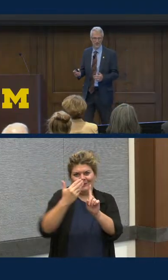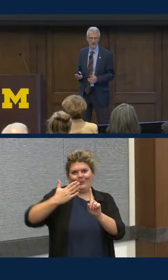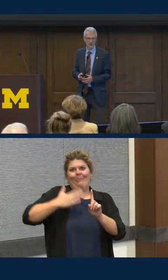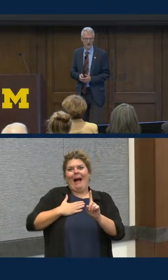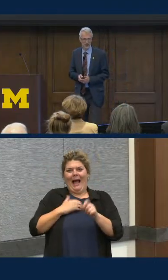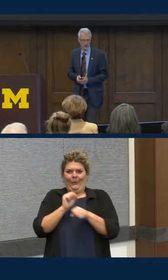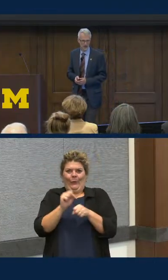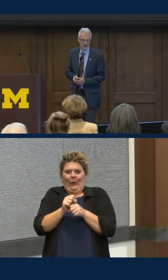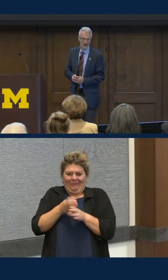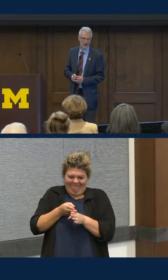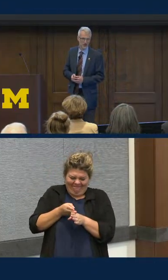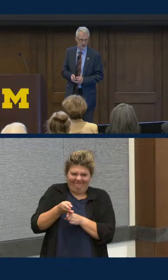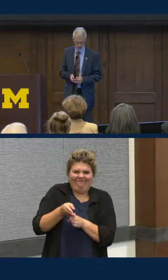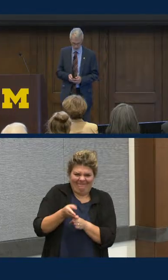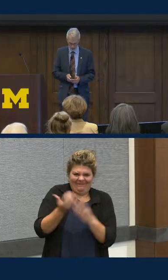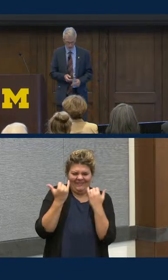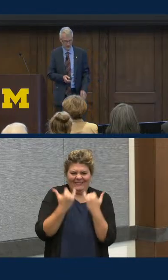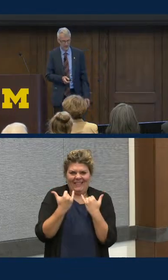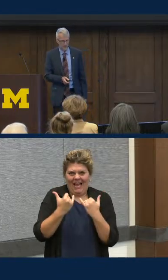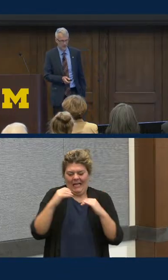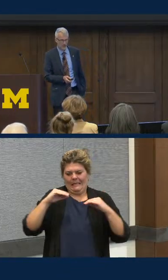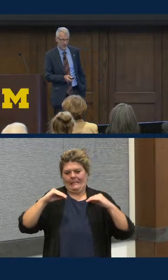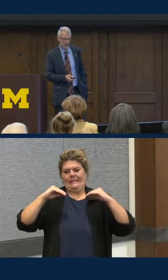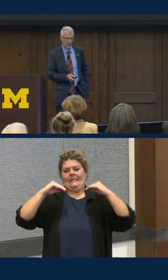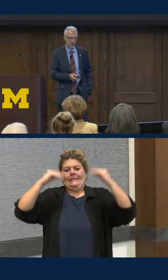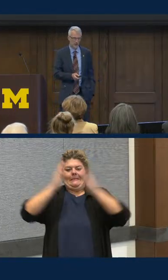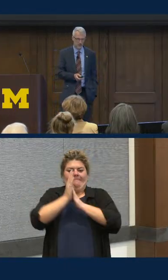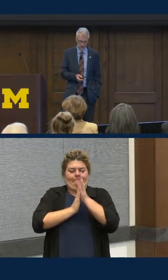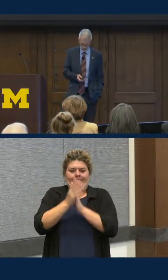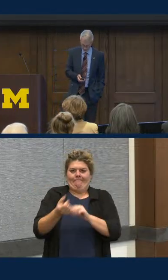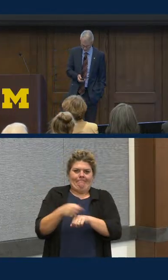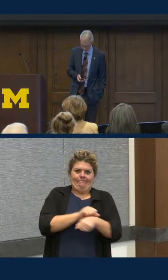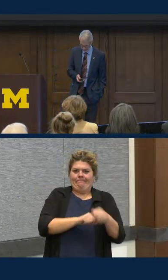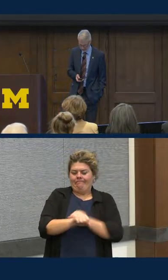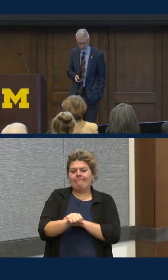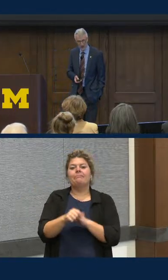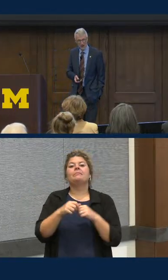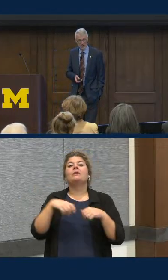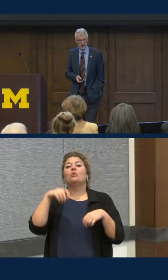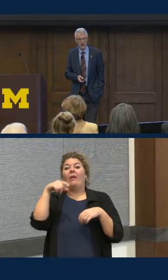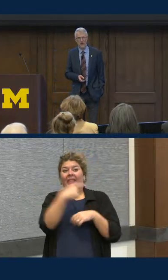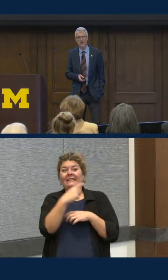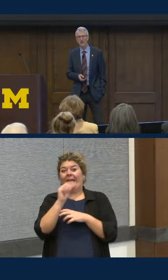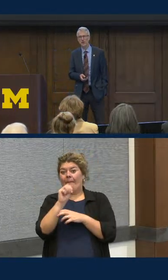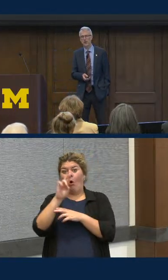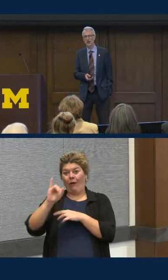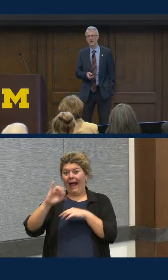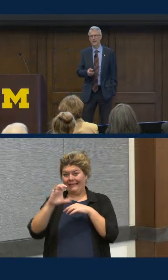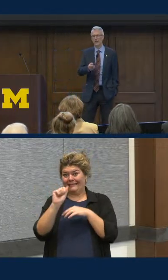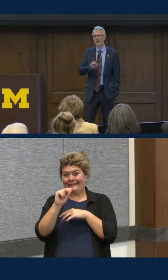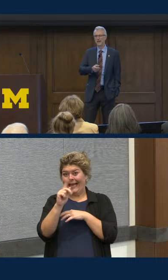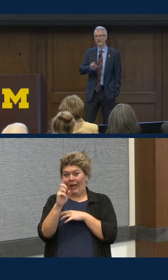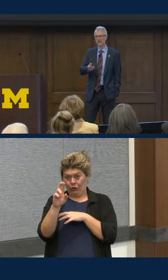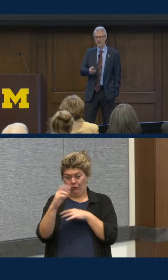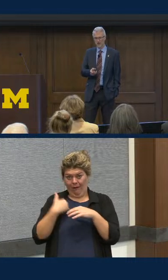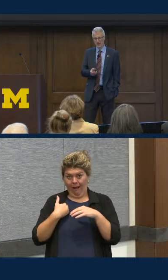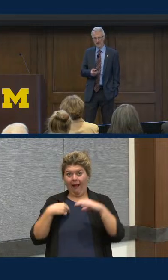work on the odor under the hood.